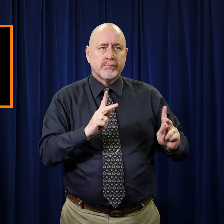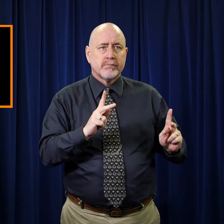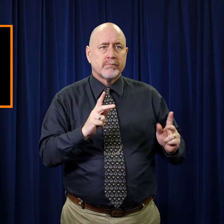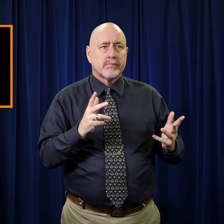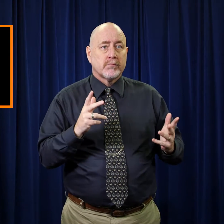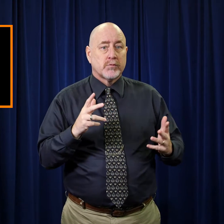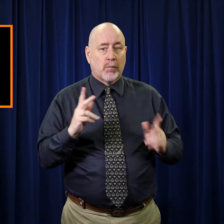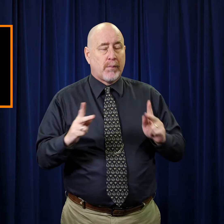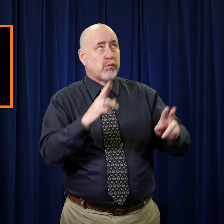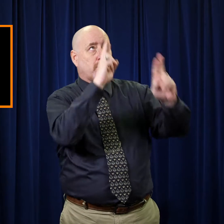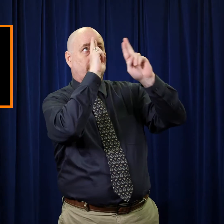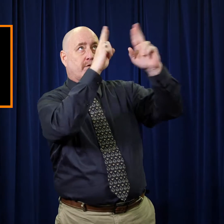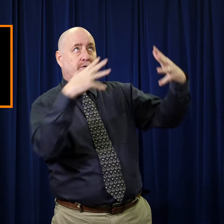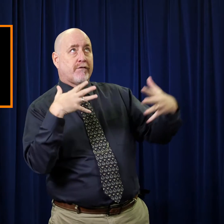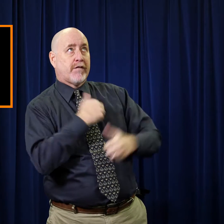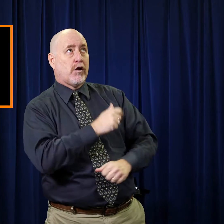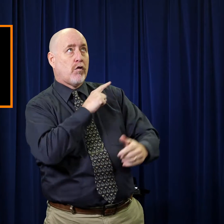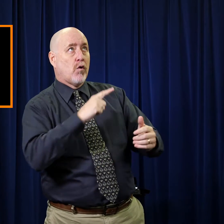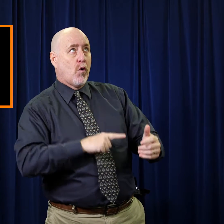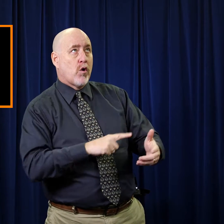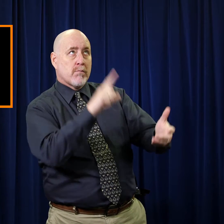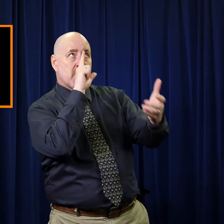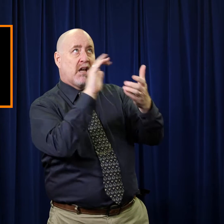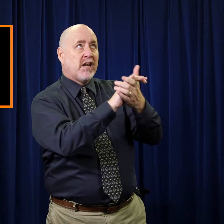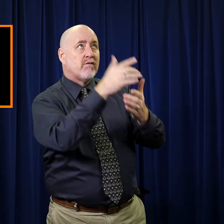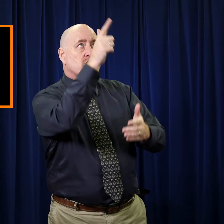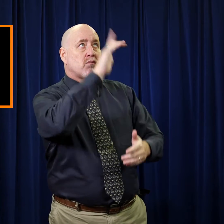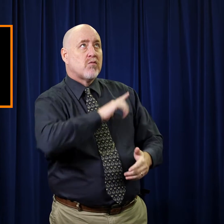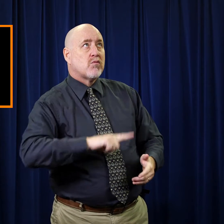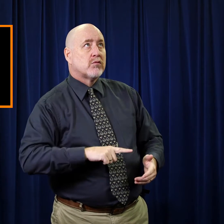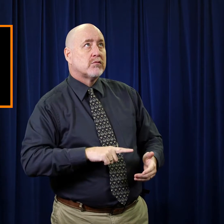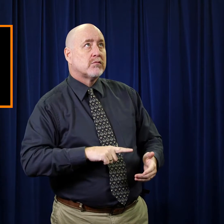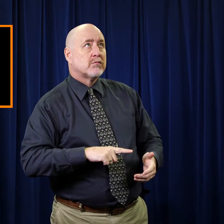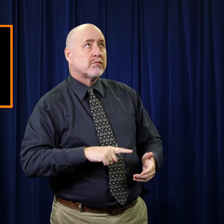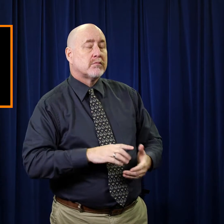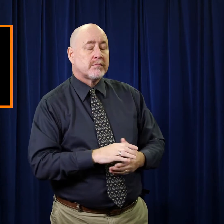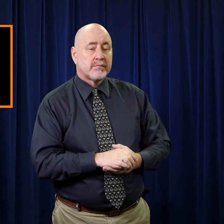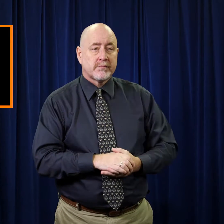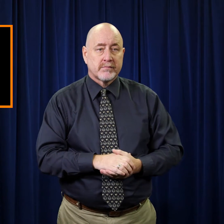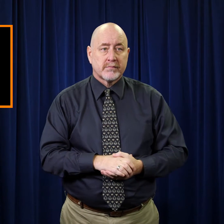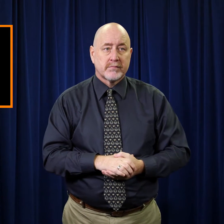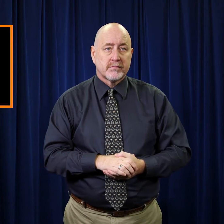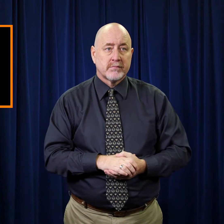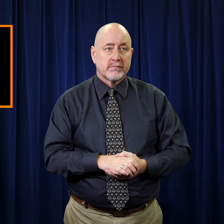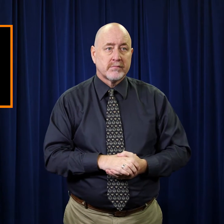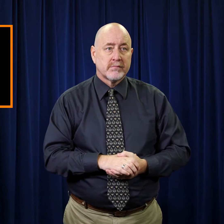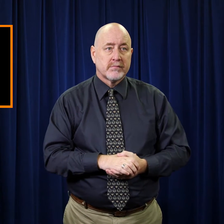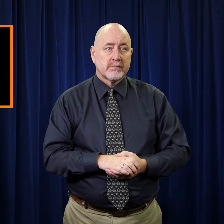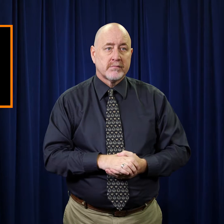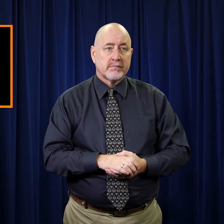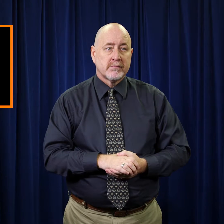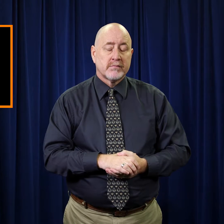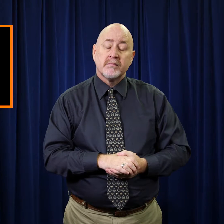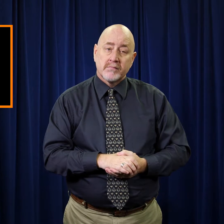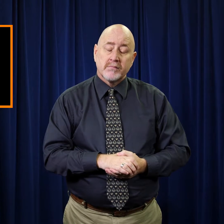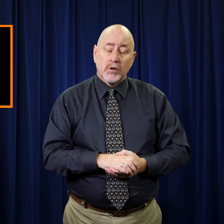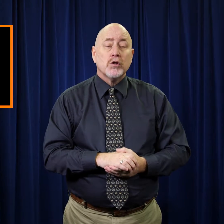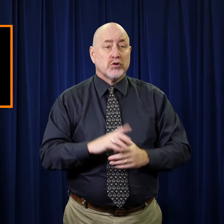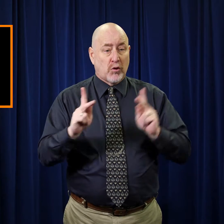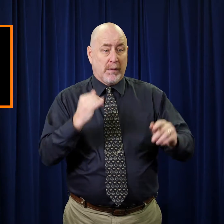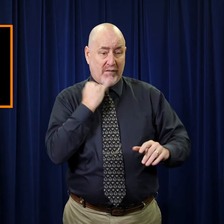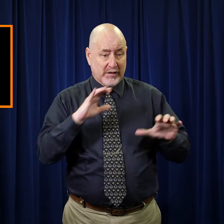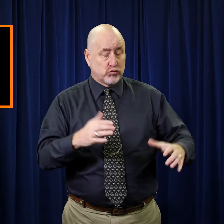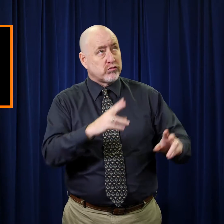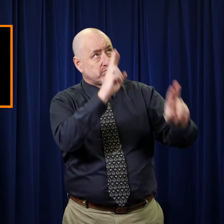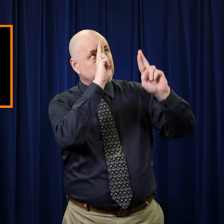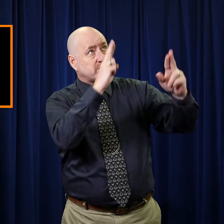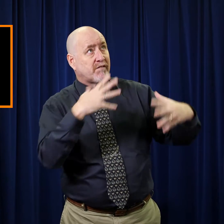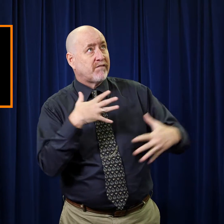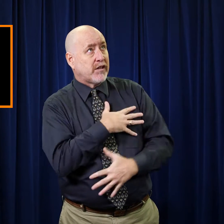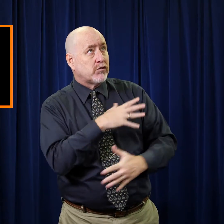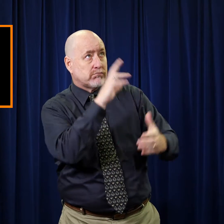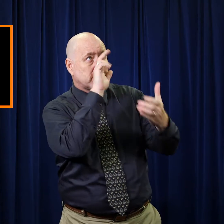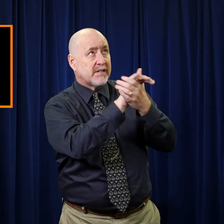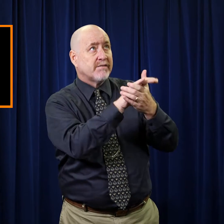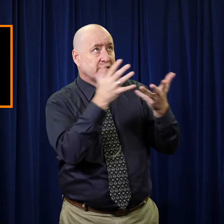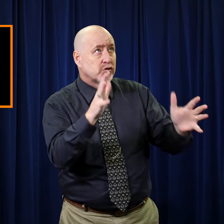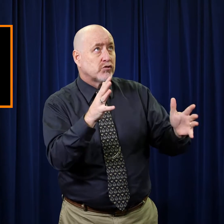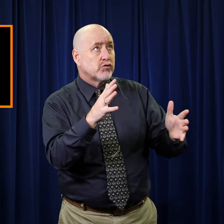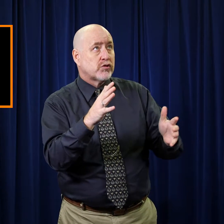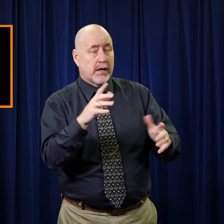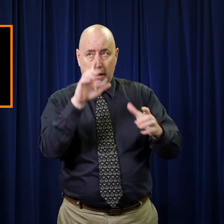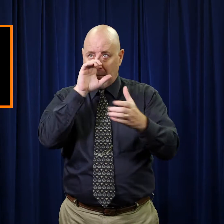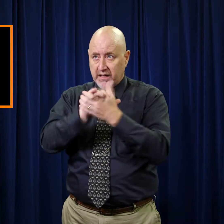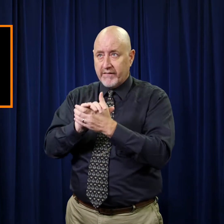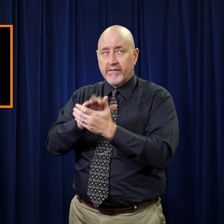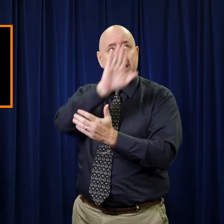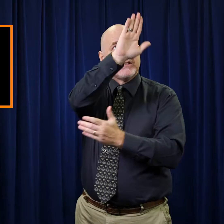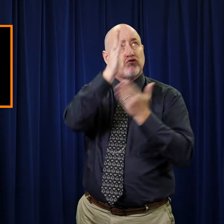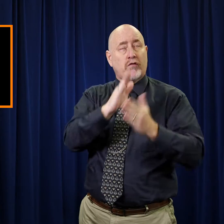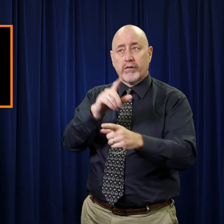So the people feared the LORD and they believed the Lord and His servant Moses.